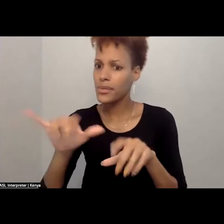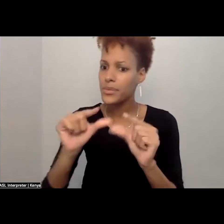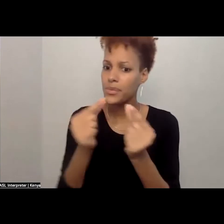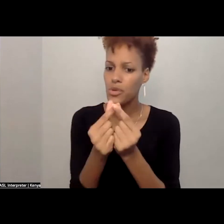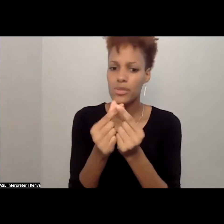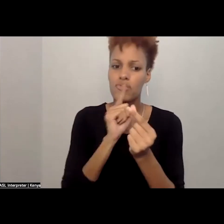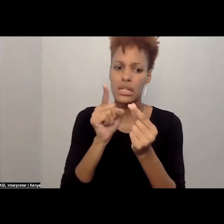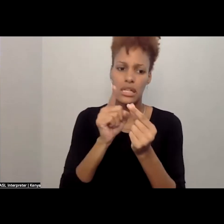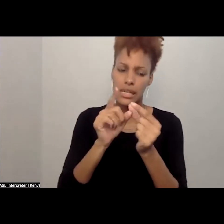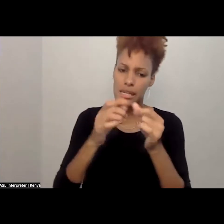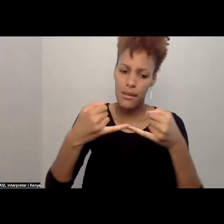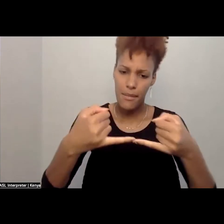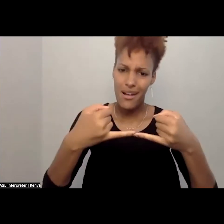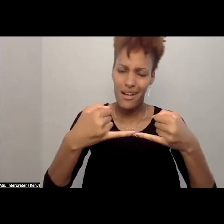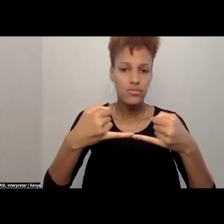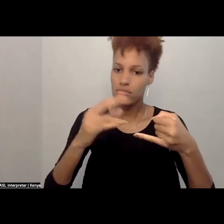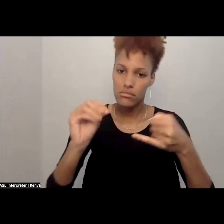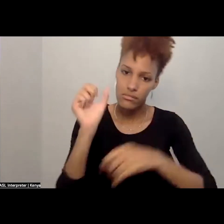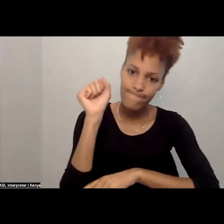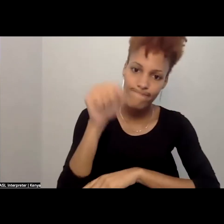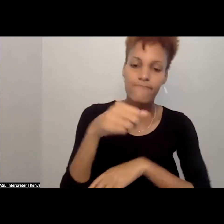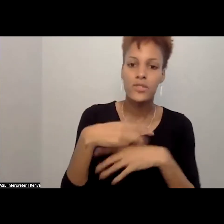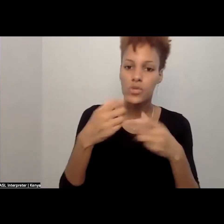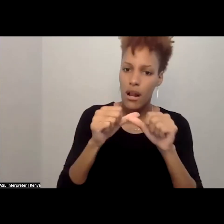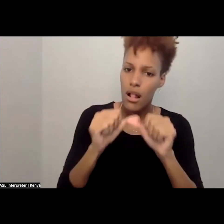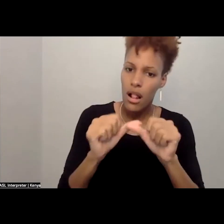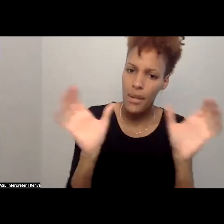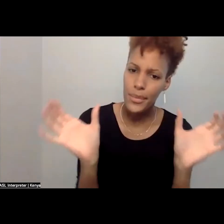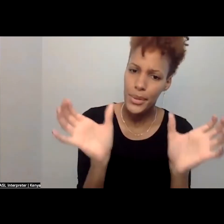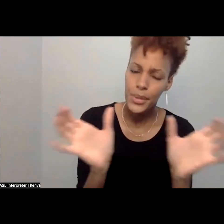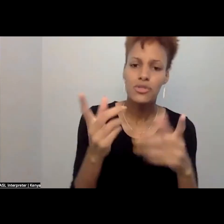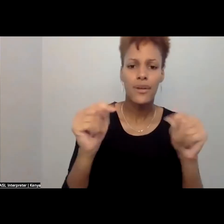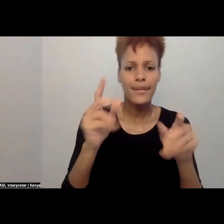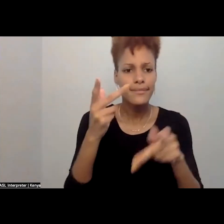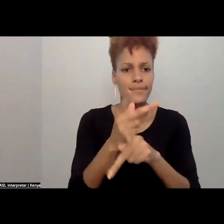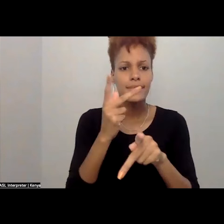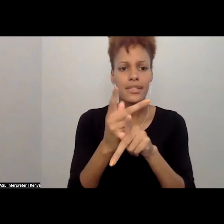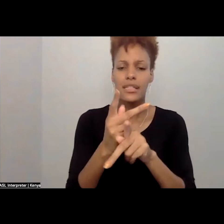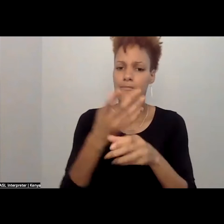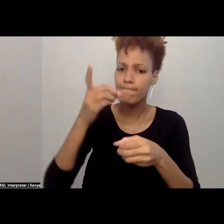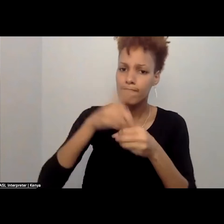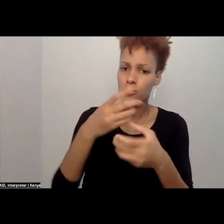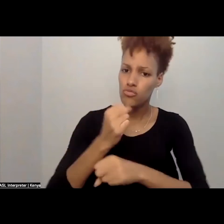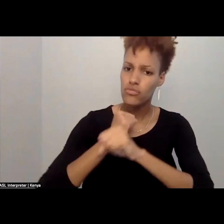that have really helped us to keep the democracy strong. And that's really the approach that I take